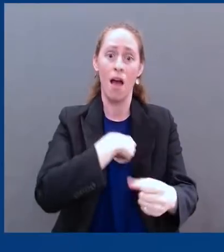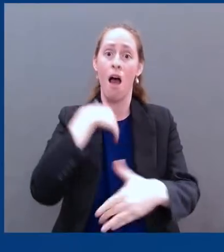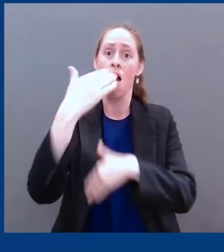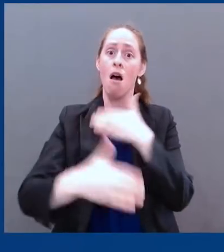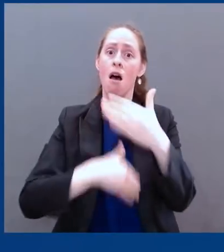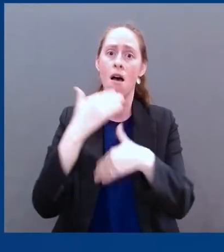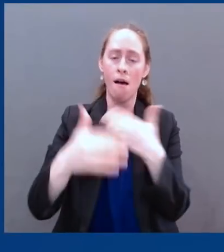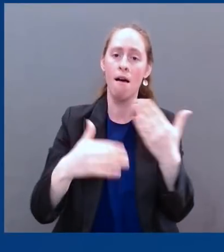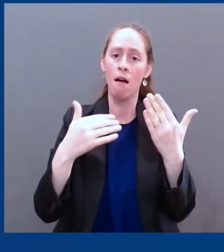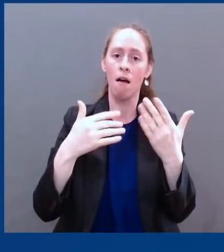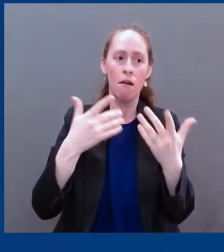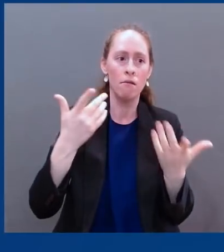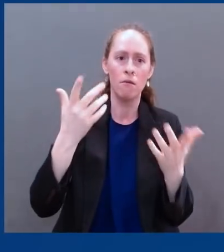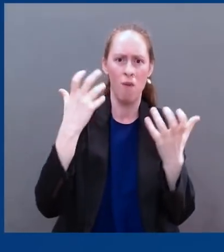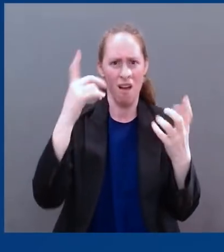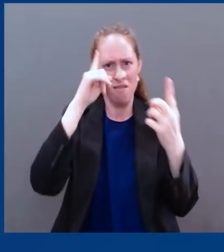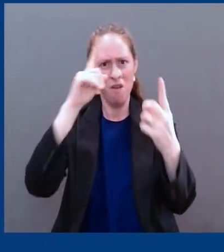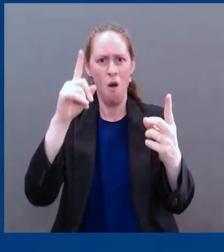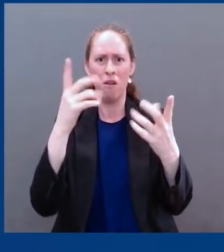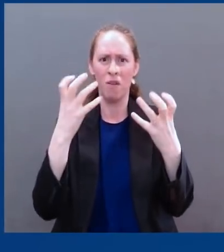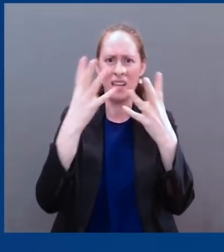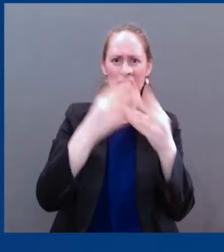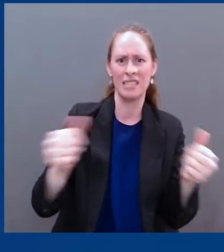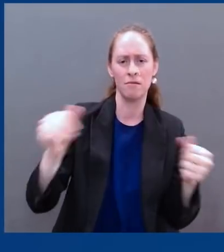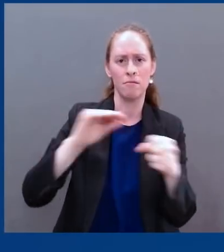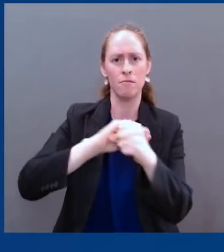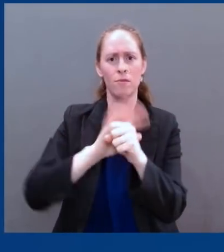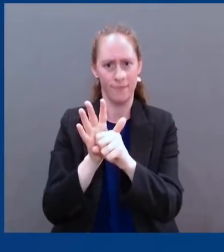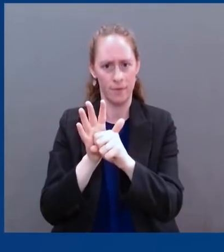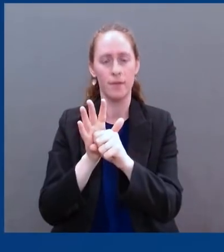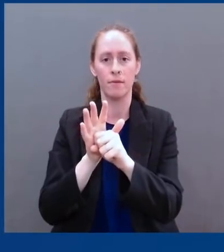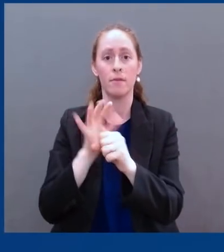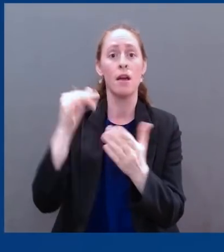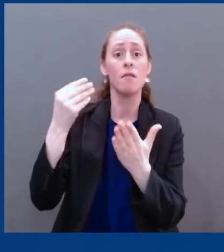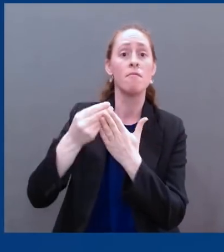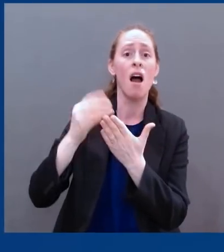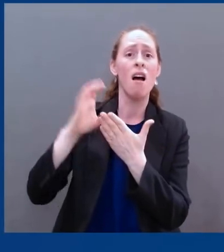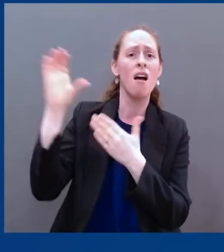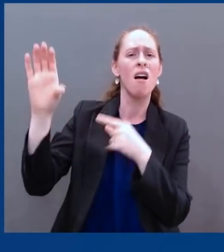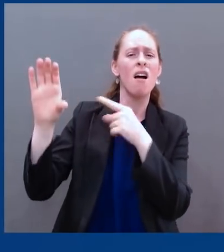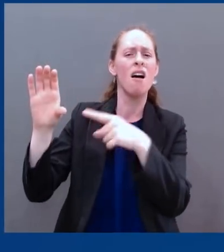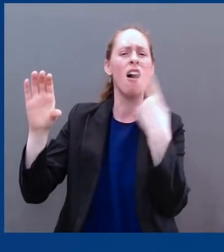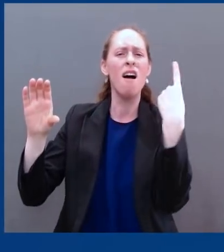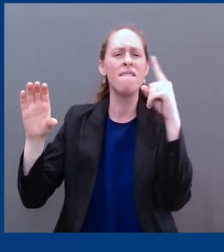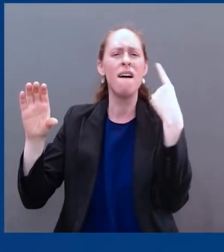Execution means administering more than 550 million shots in arms here at home,